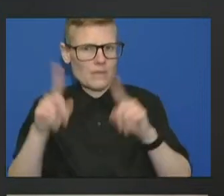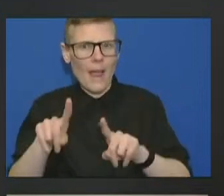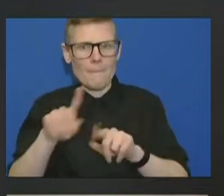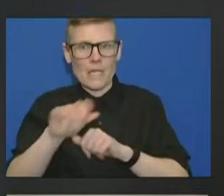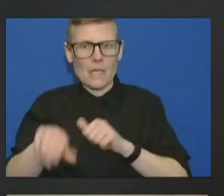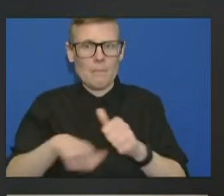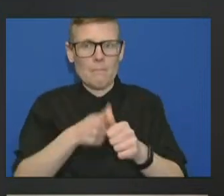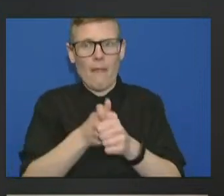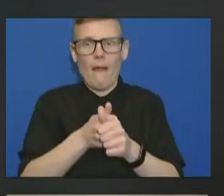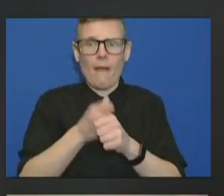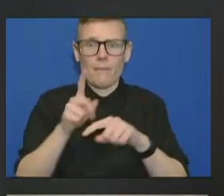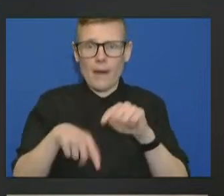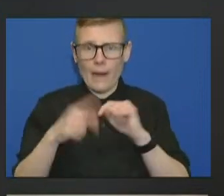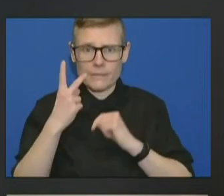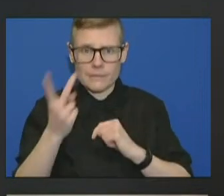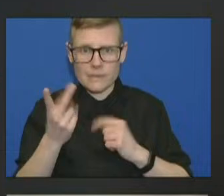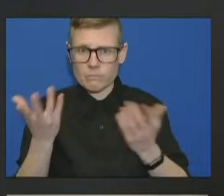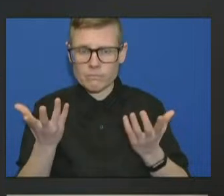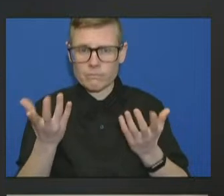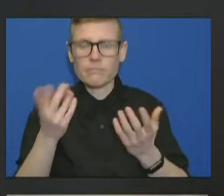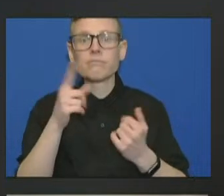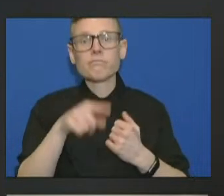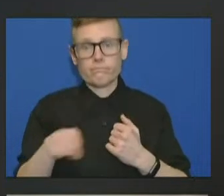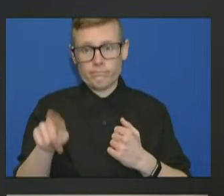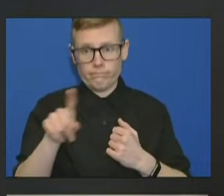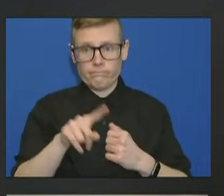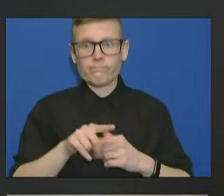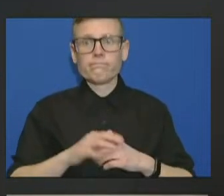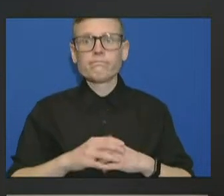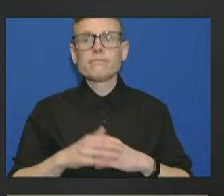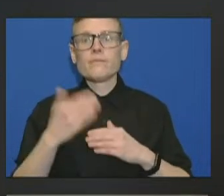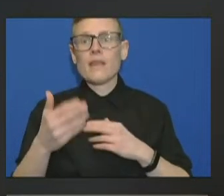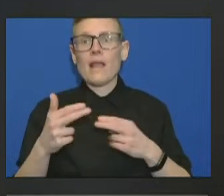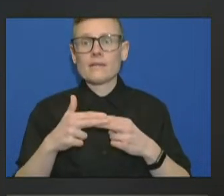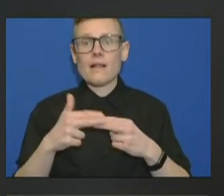scenes. And so we wanted to take some time to really focus on